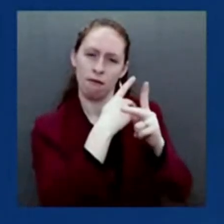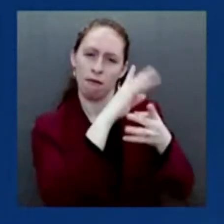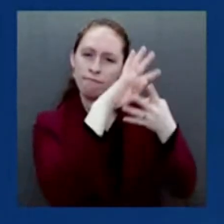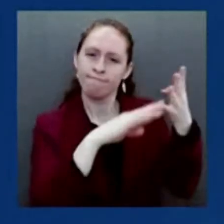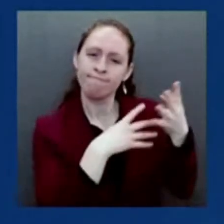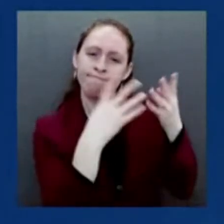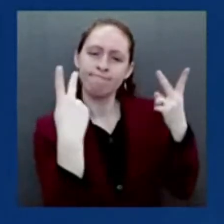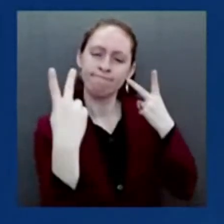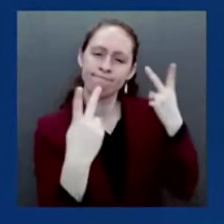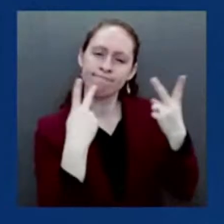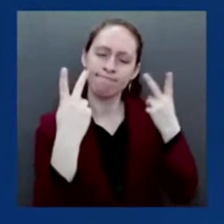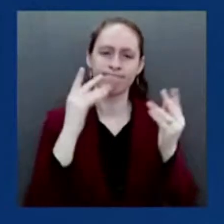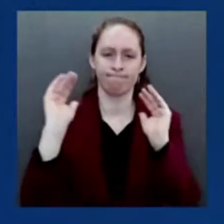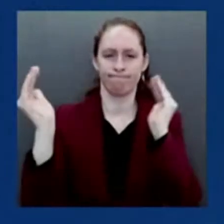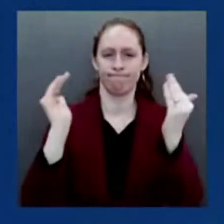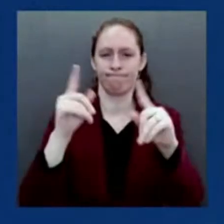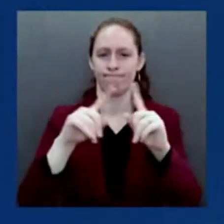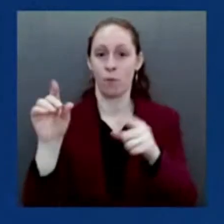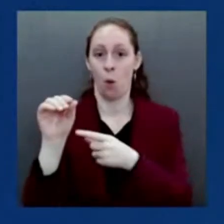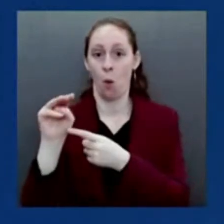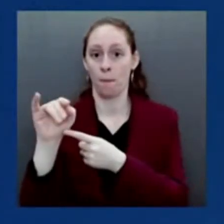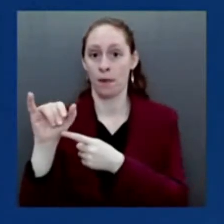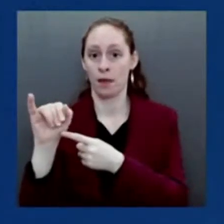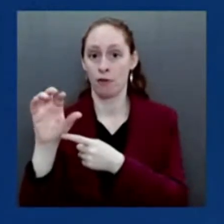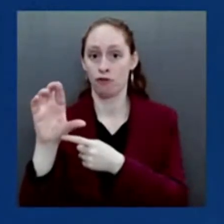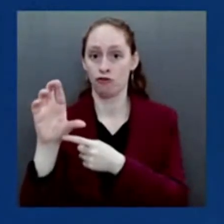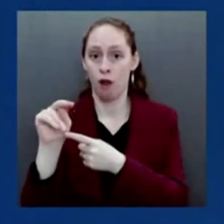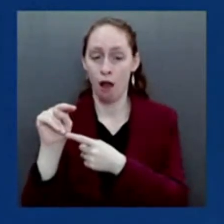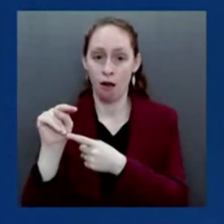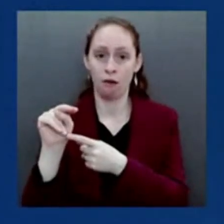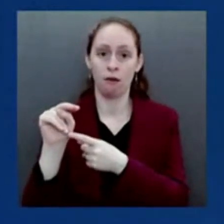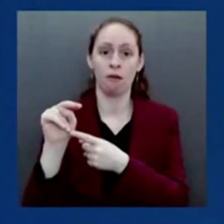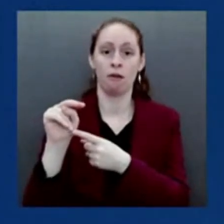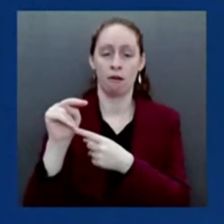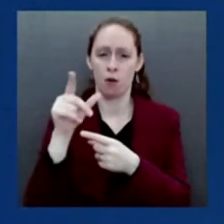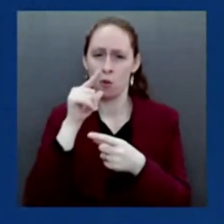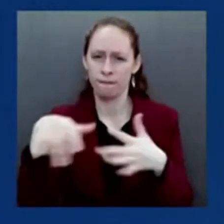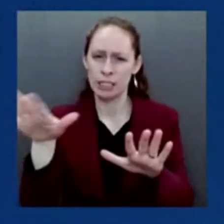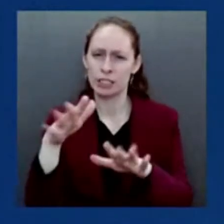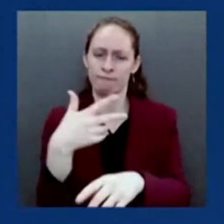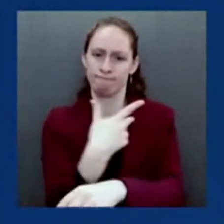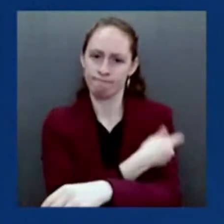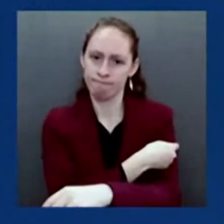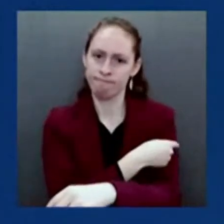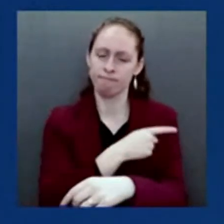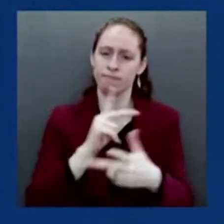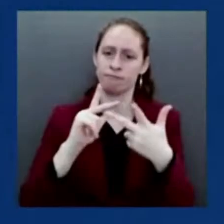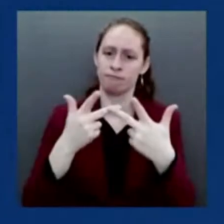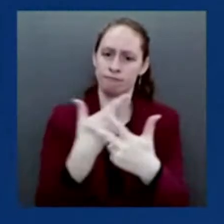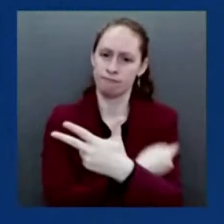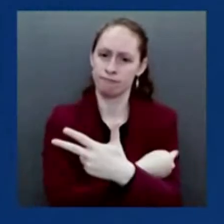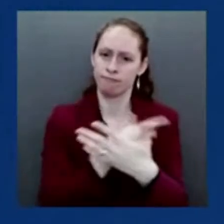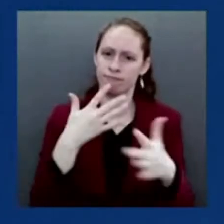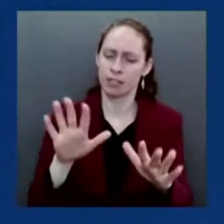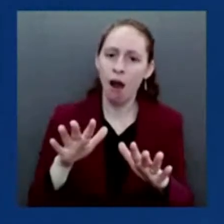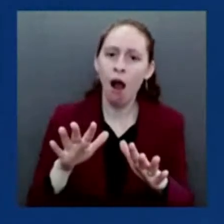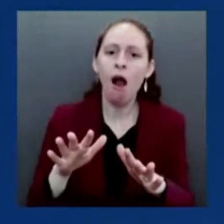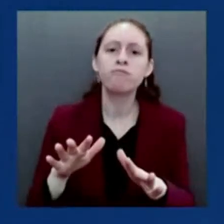EFFECT AND DICHOTOMY BETWEEN PEOPLE WHO GET OMICRON, WHO ARE VACCINATED AND BOOSTED, HOW